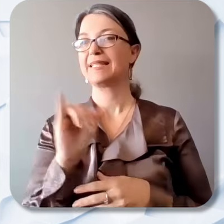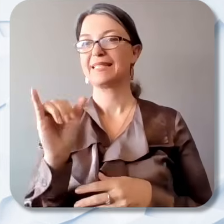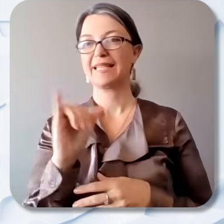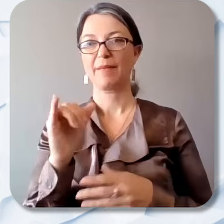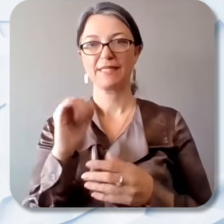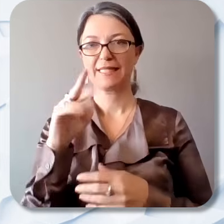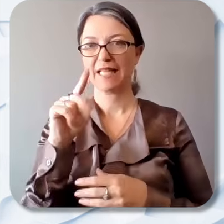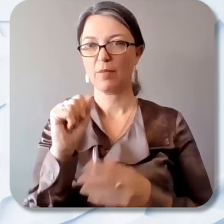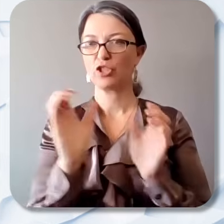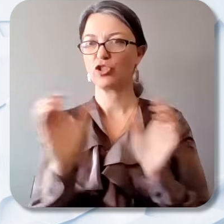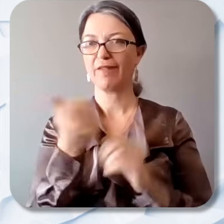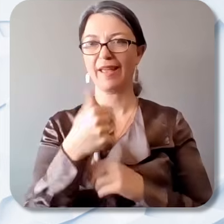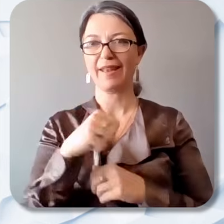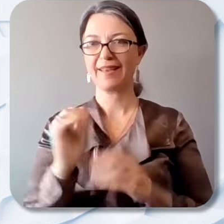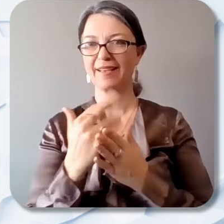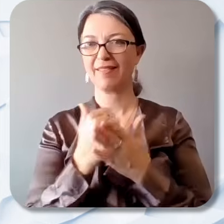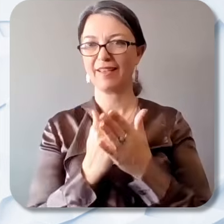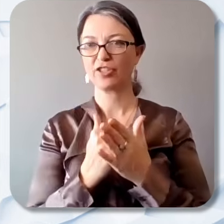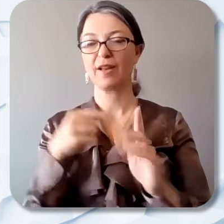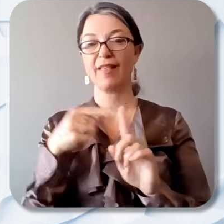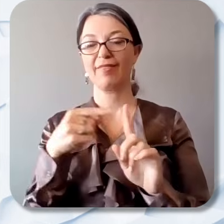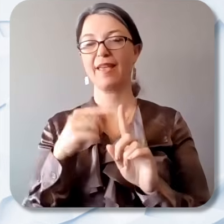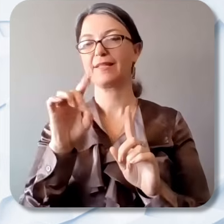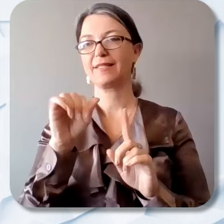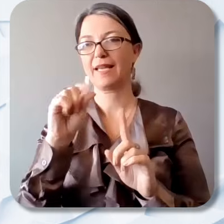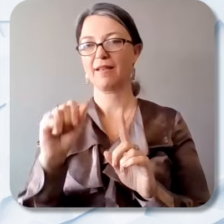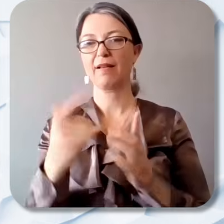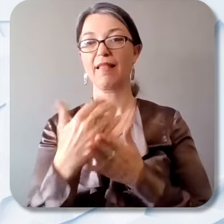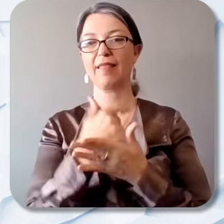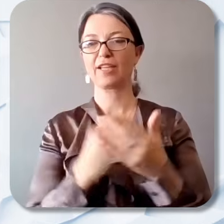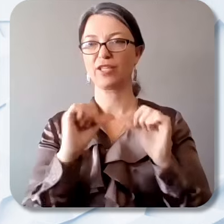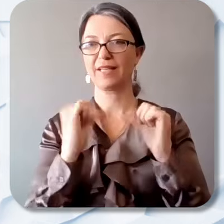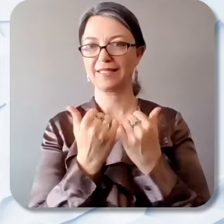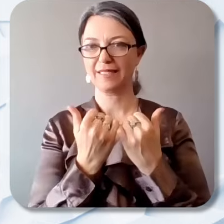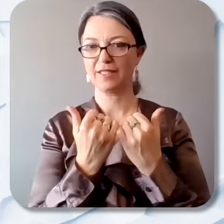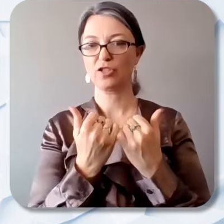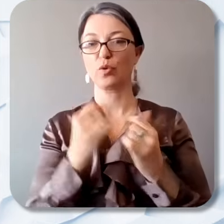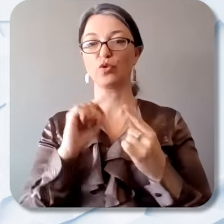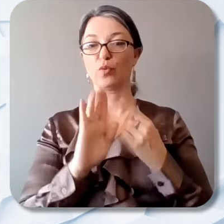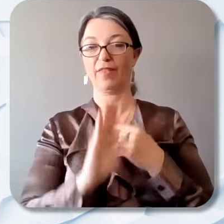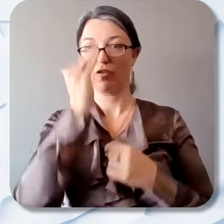They're the data collection entity. And so they would just certify that to their knowledge this is accurate data, and they